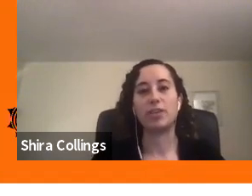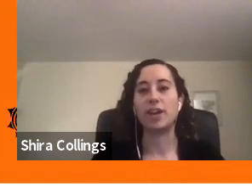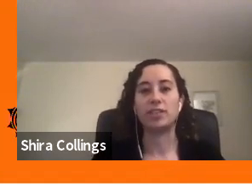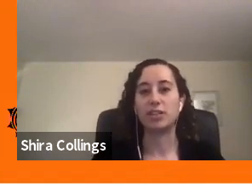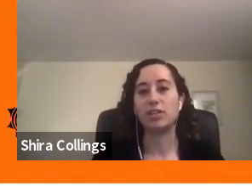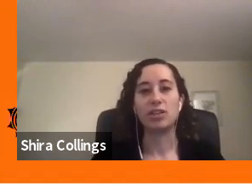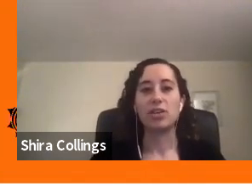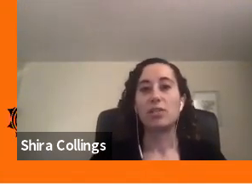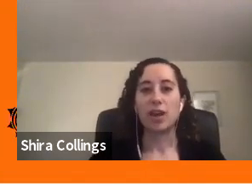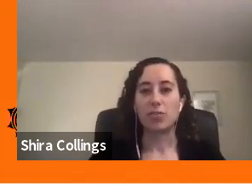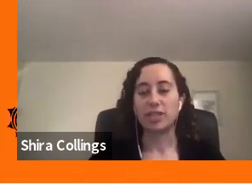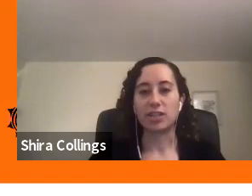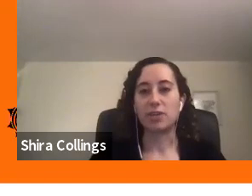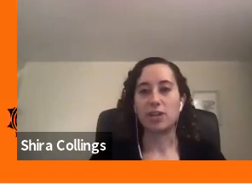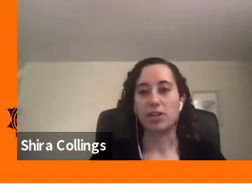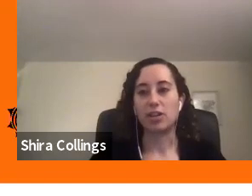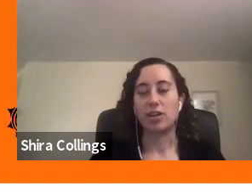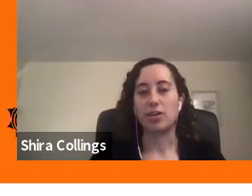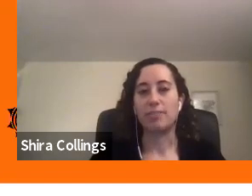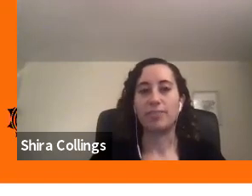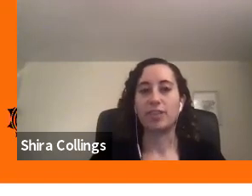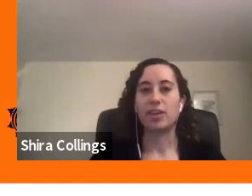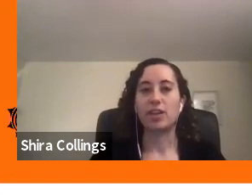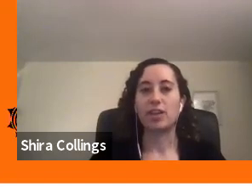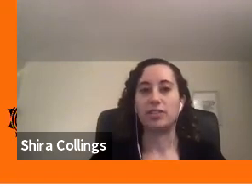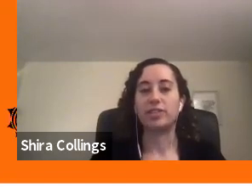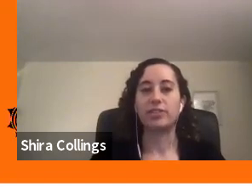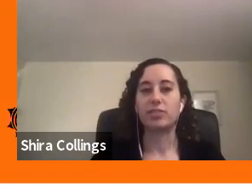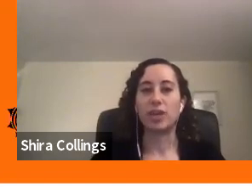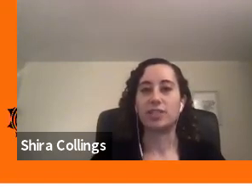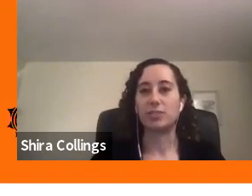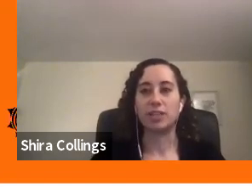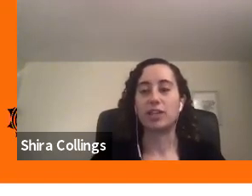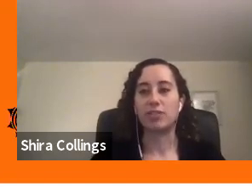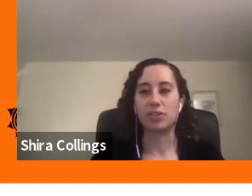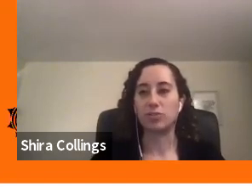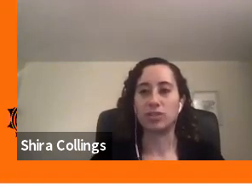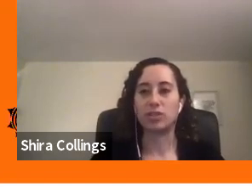So often people of color and women are more